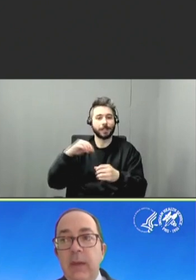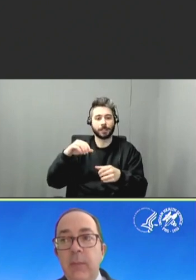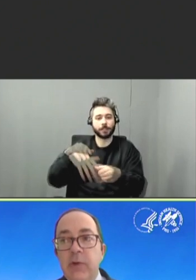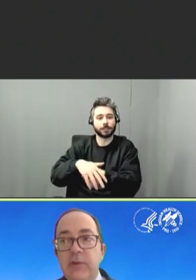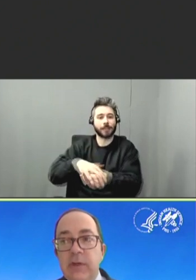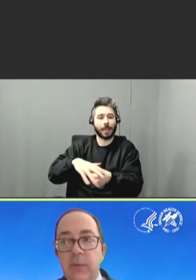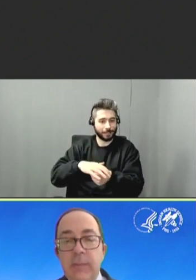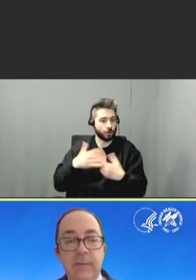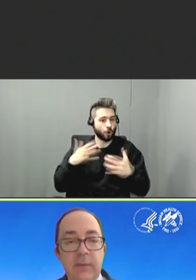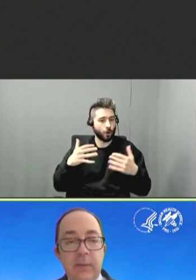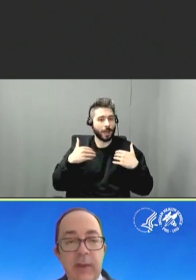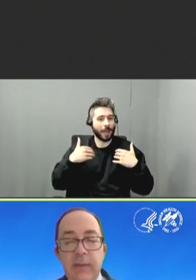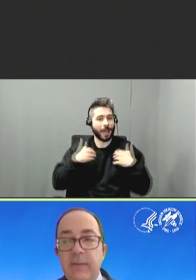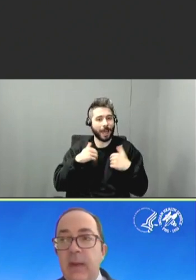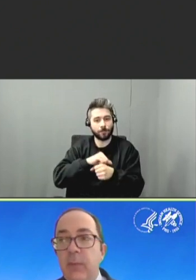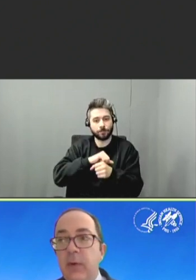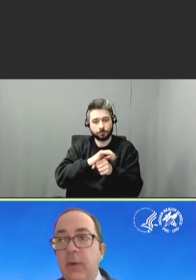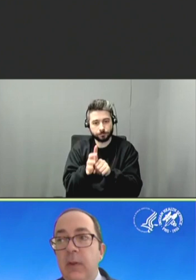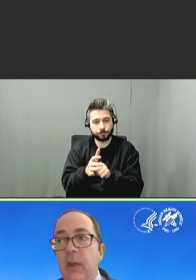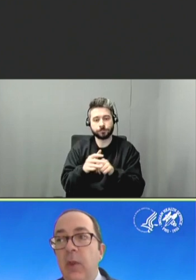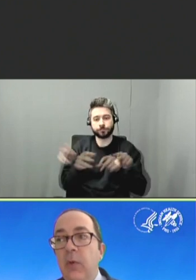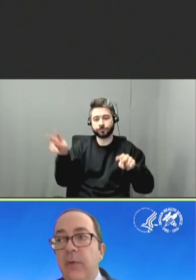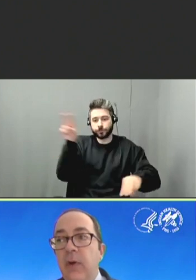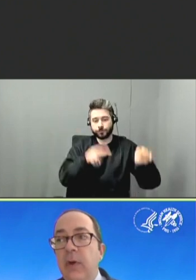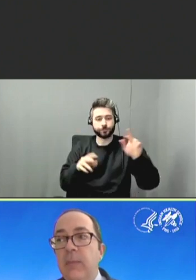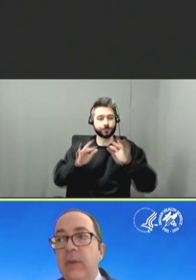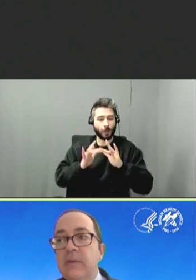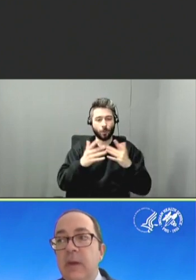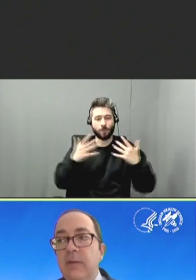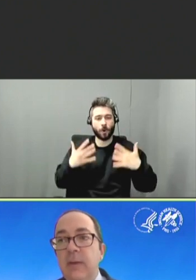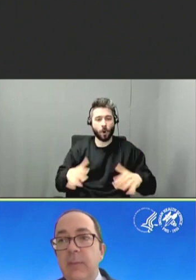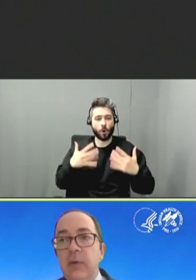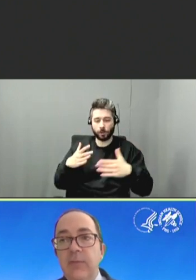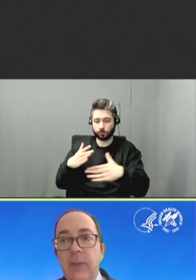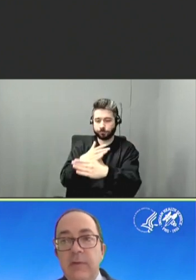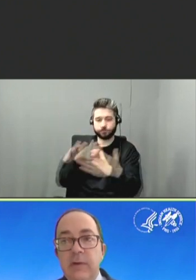emerging treatments surveillance network, who have already been sharing similar information